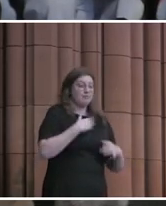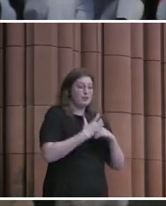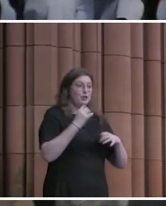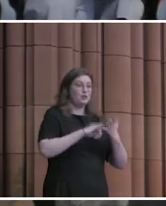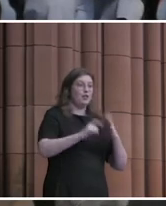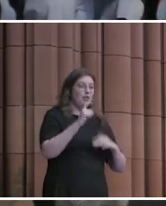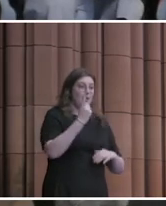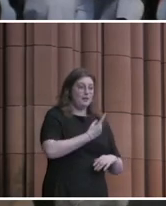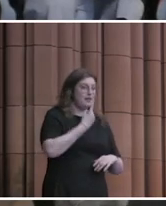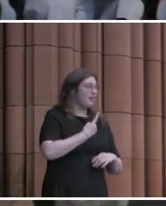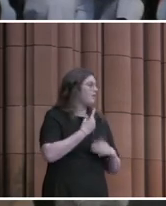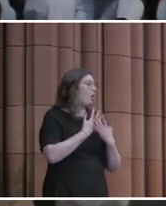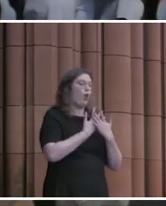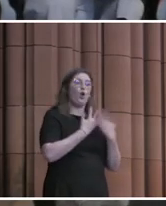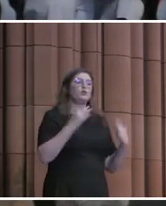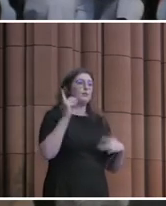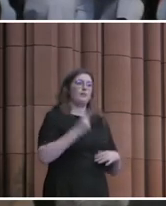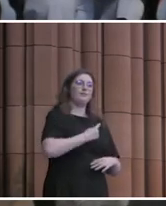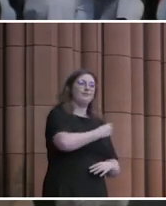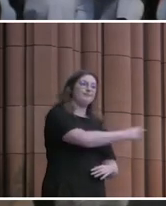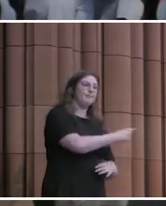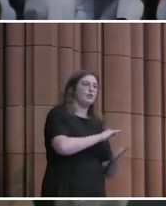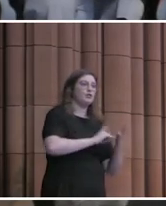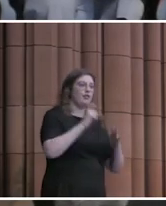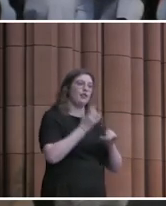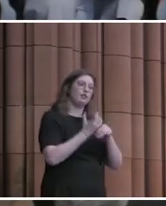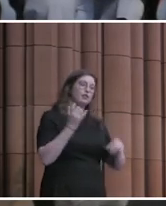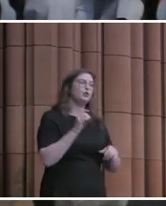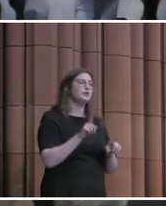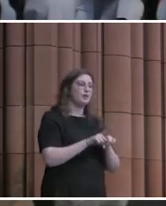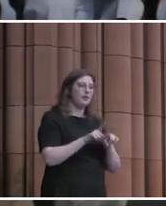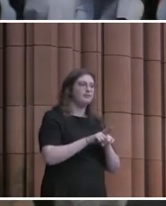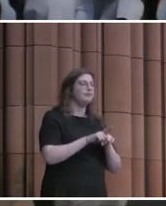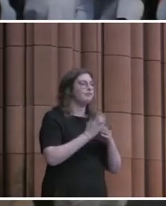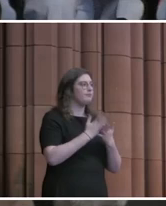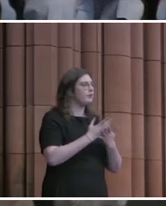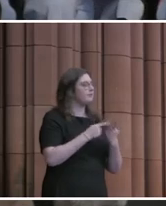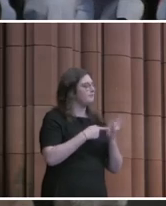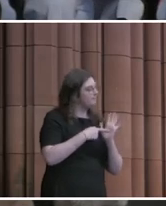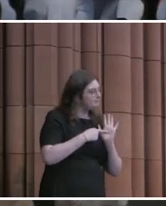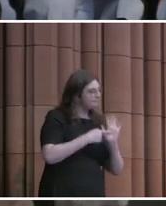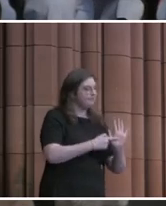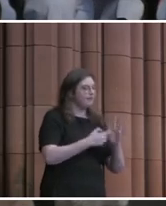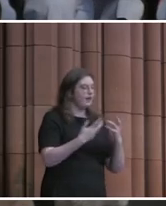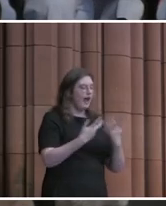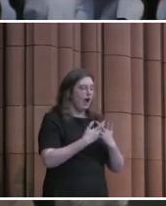And I look, many people here are graduates of Strathclyde that are on the stage. And it captures the way that we carry out our education,